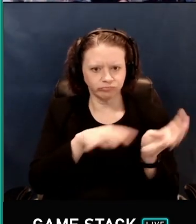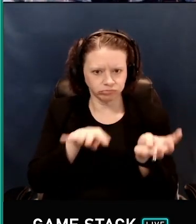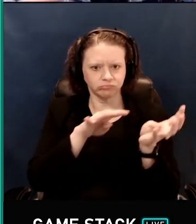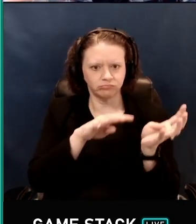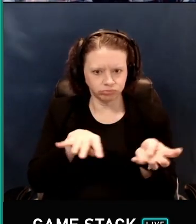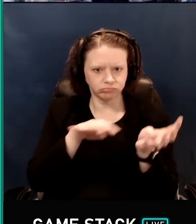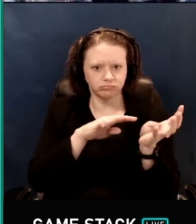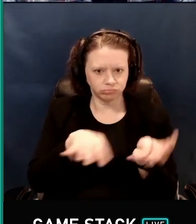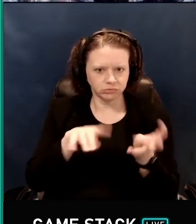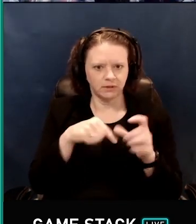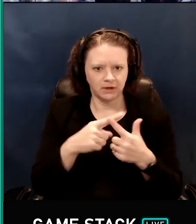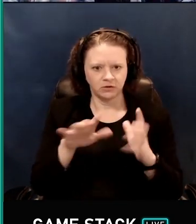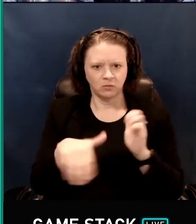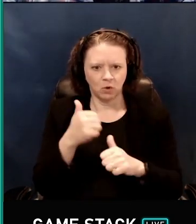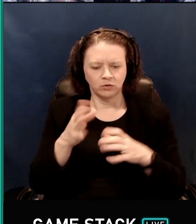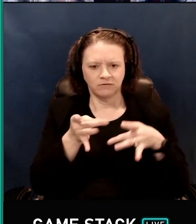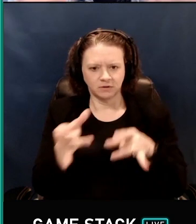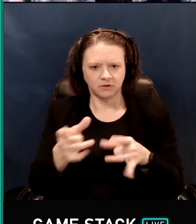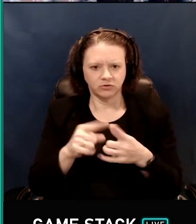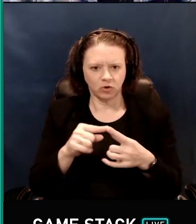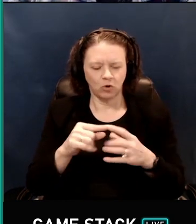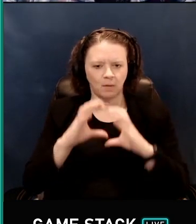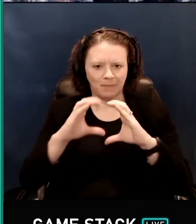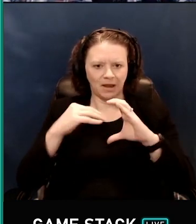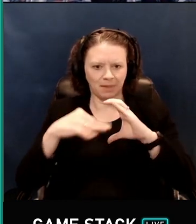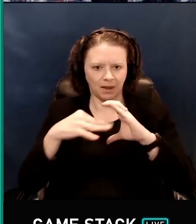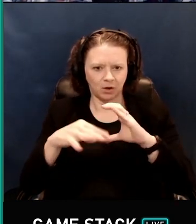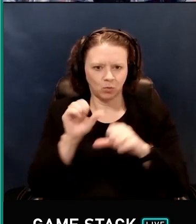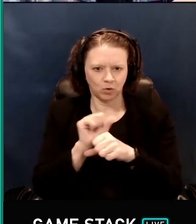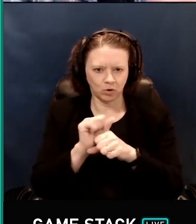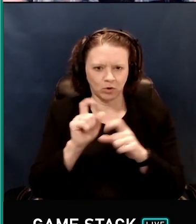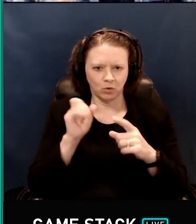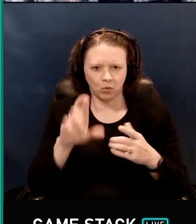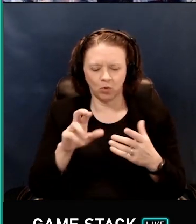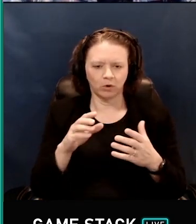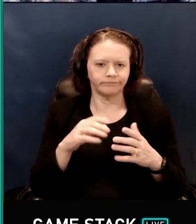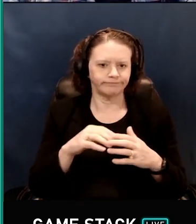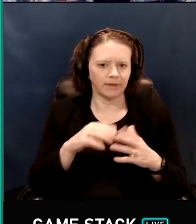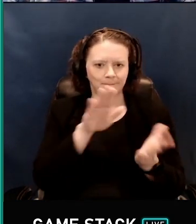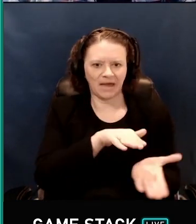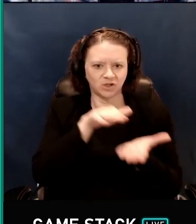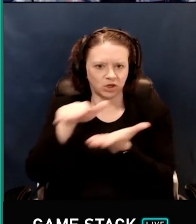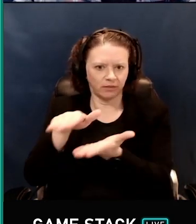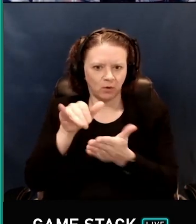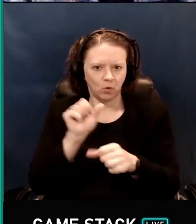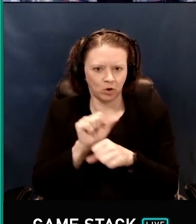batching your work. Finally the DirectStorage API reduces application overhead.